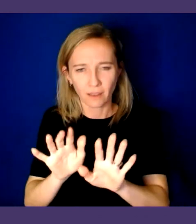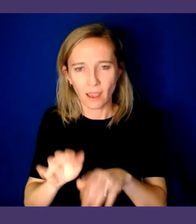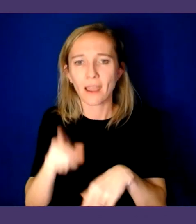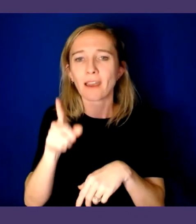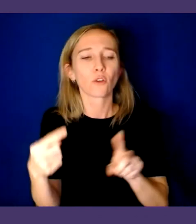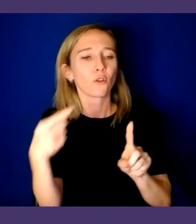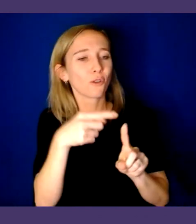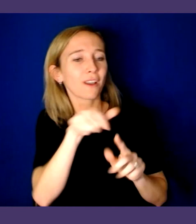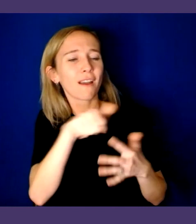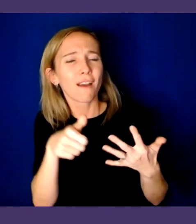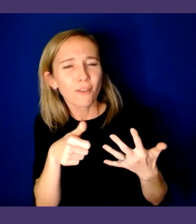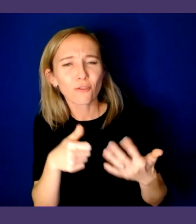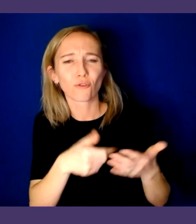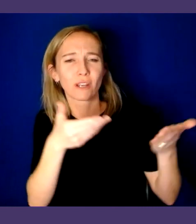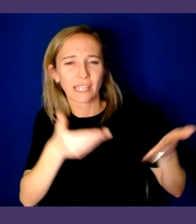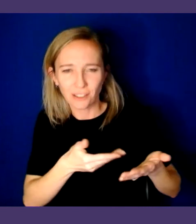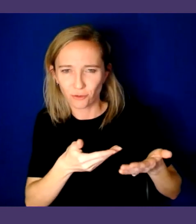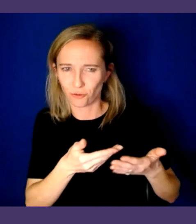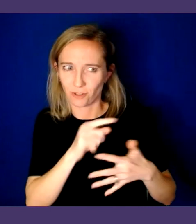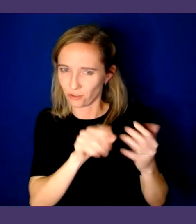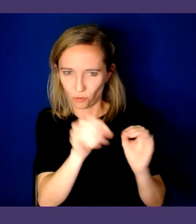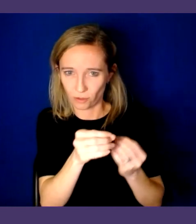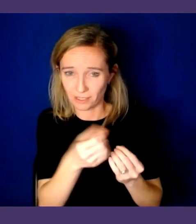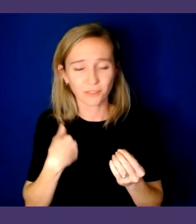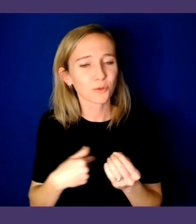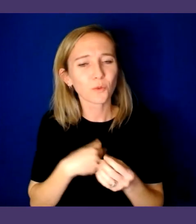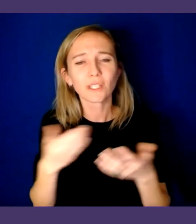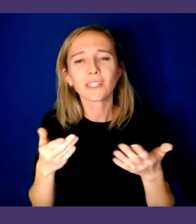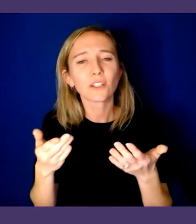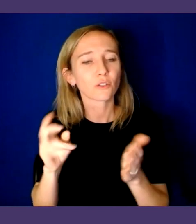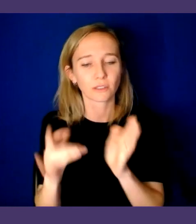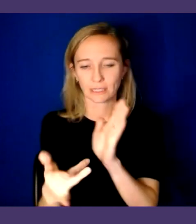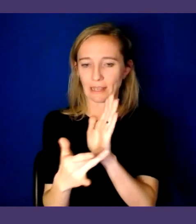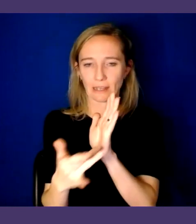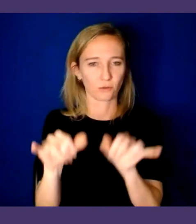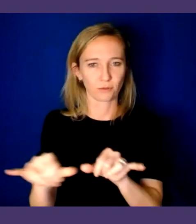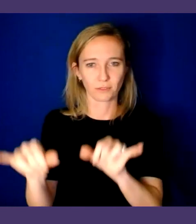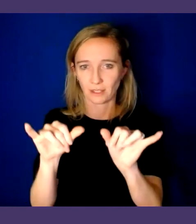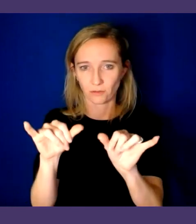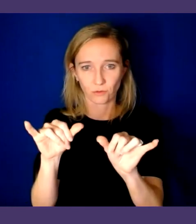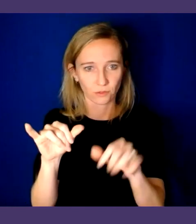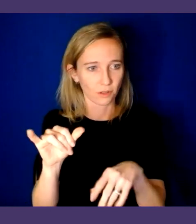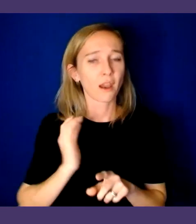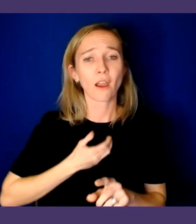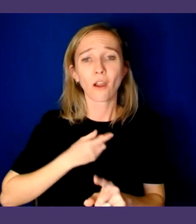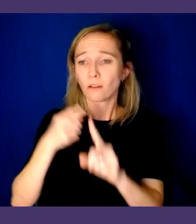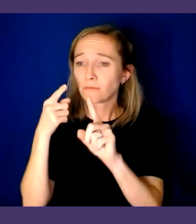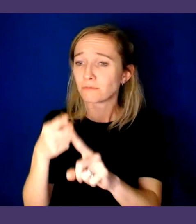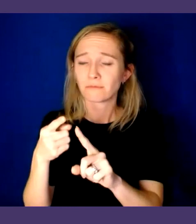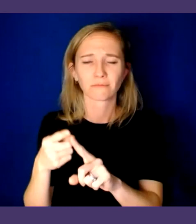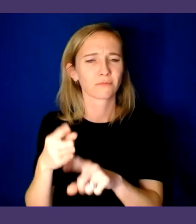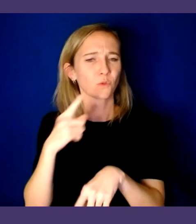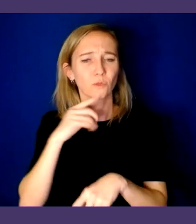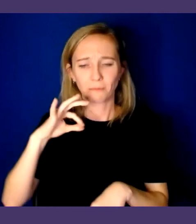So, WCAG is a technical standard. It has a purpose, it's incredibly useful. It's needed in the field,